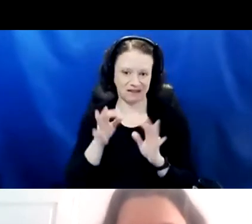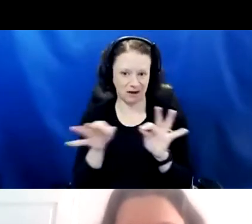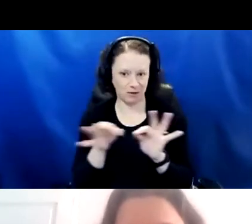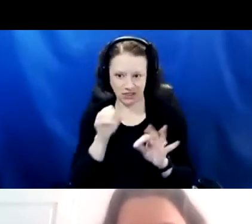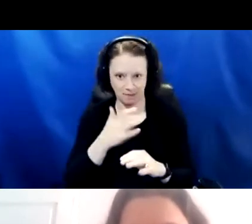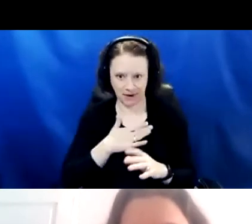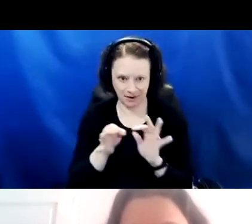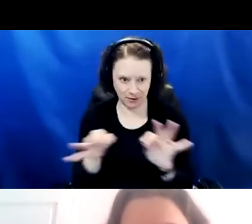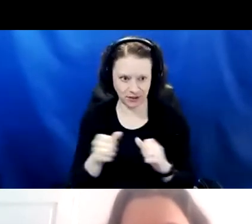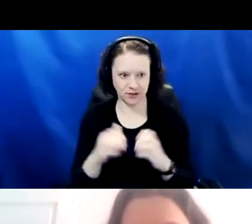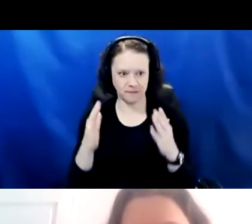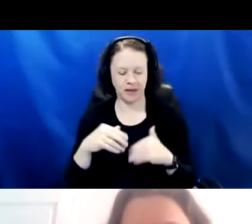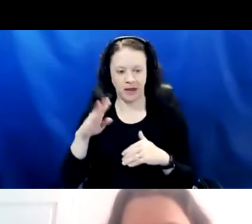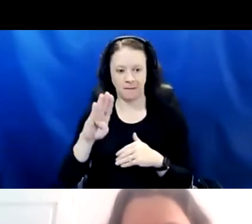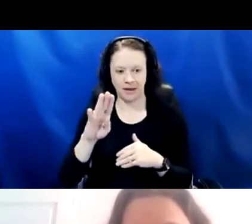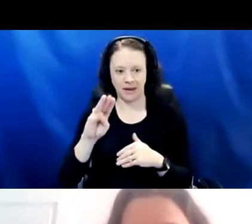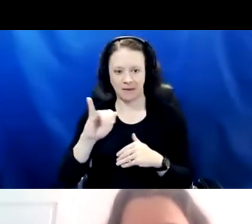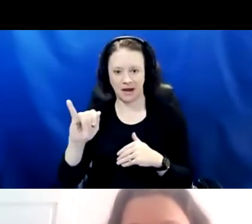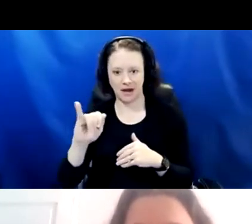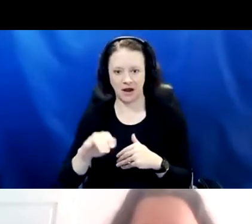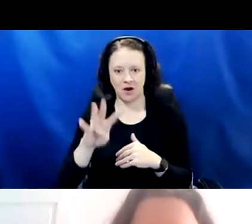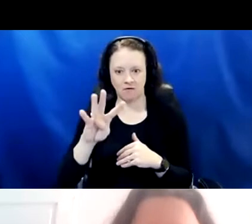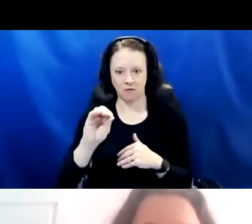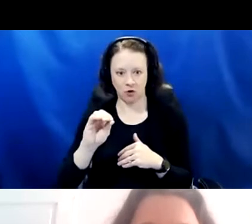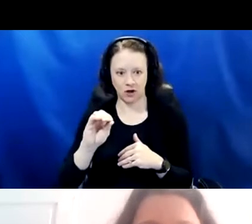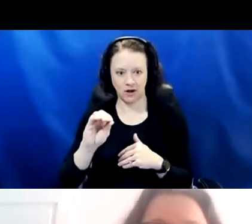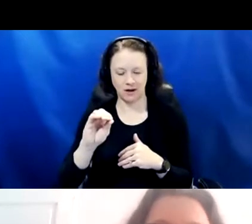40 kilograms over M2, type two diabetes